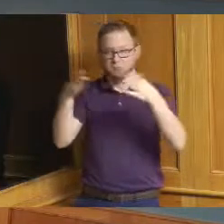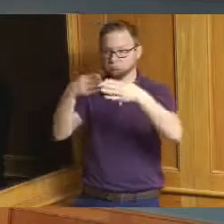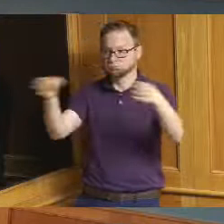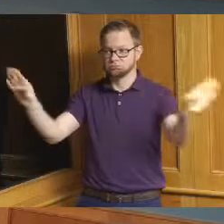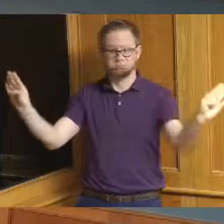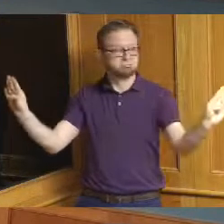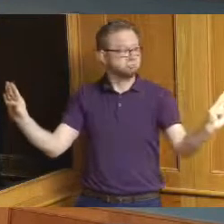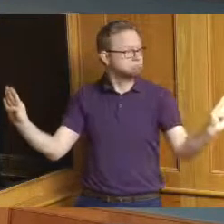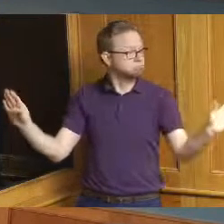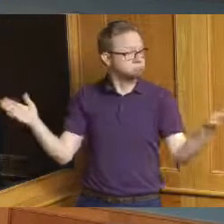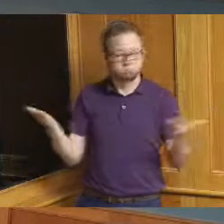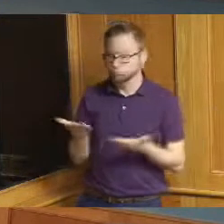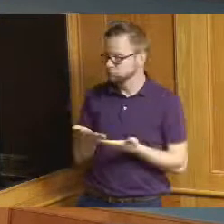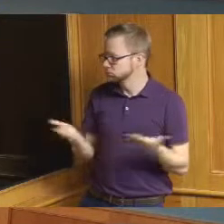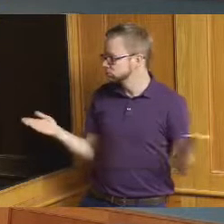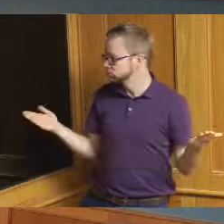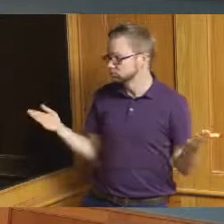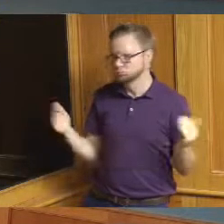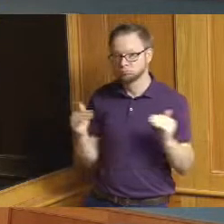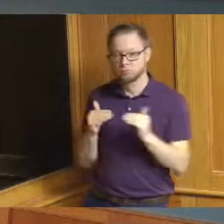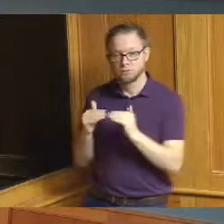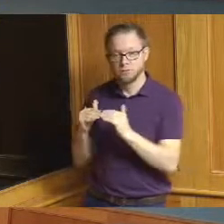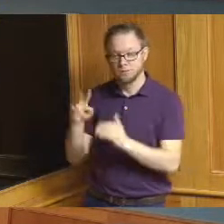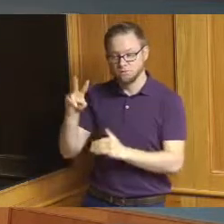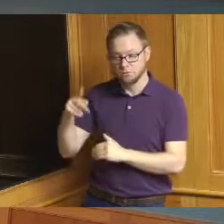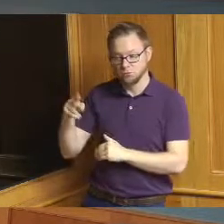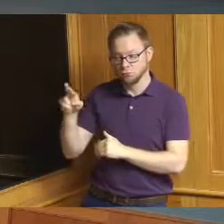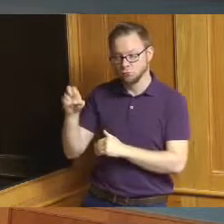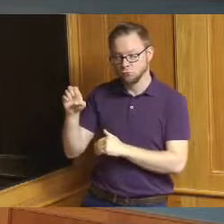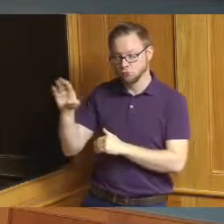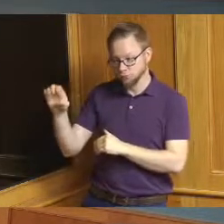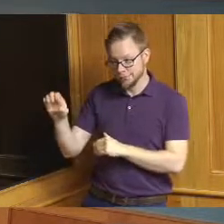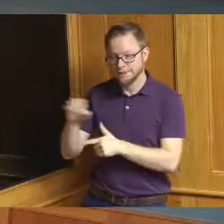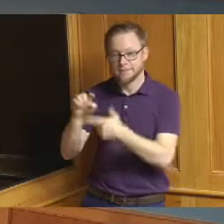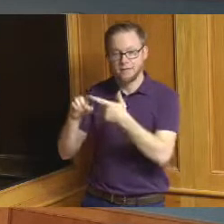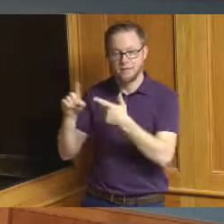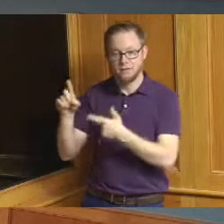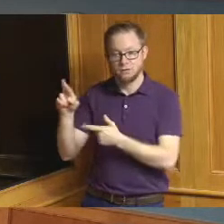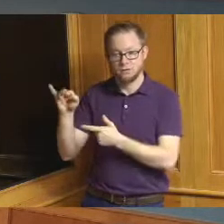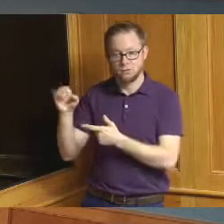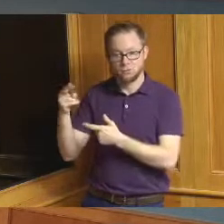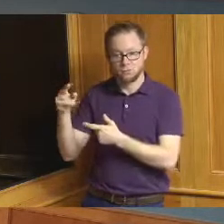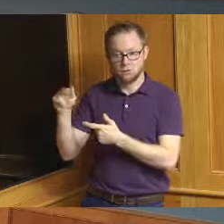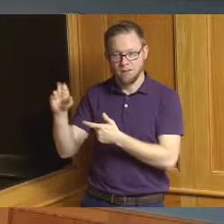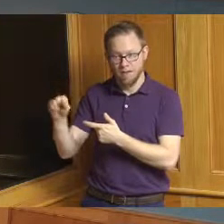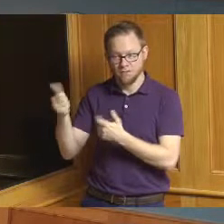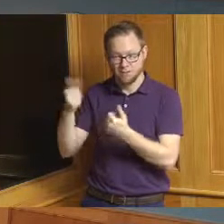for my Commissioners Vice President Reece and Commissioner Driehaus for any final comments